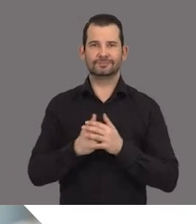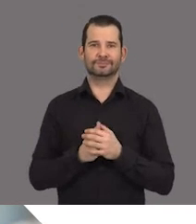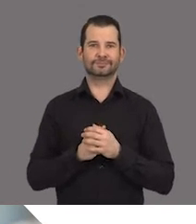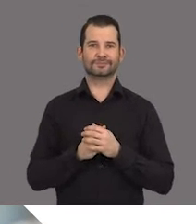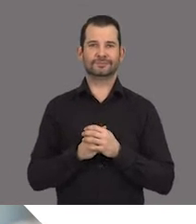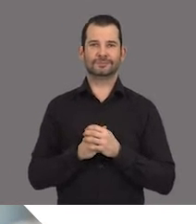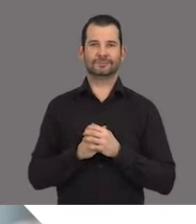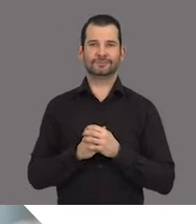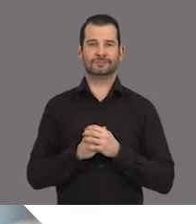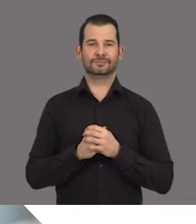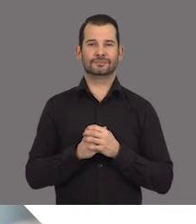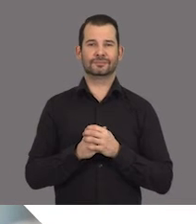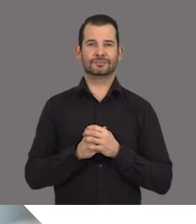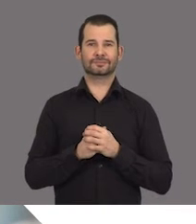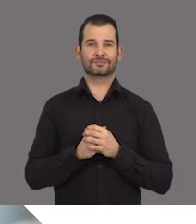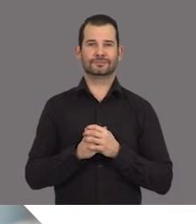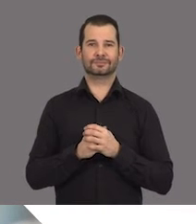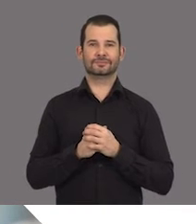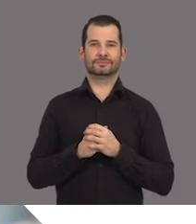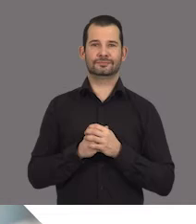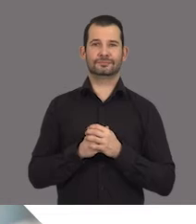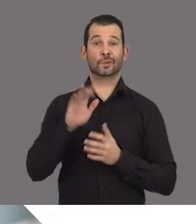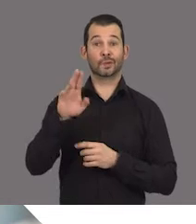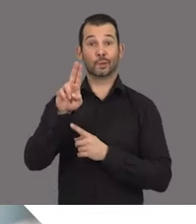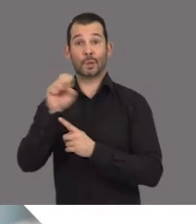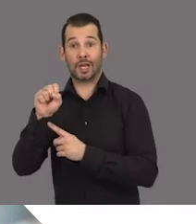Your U.S. social security benefits or your U.S.